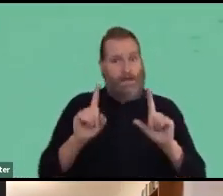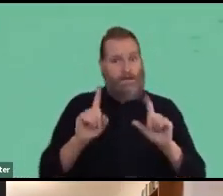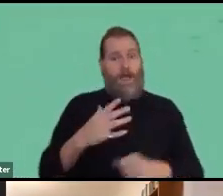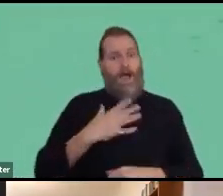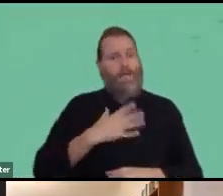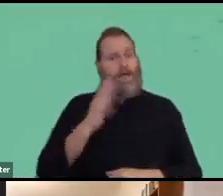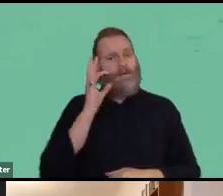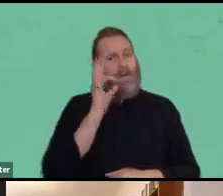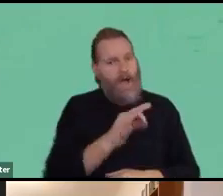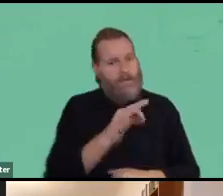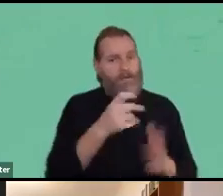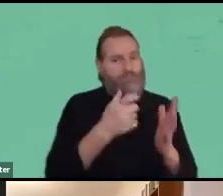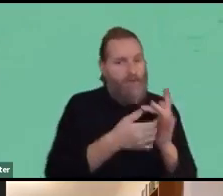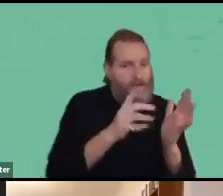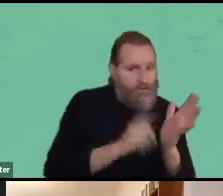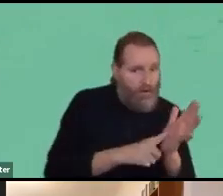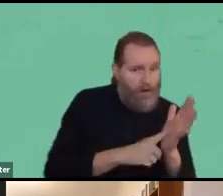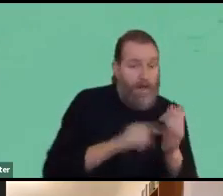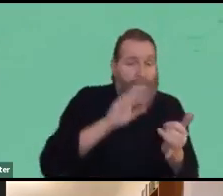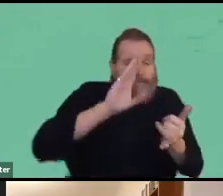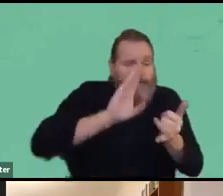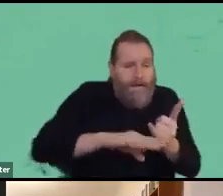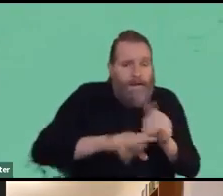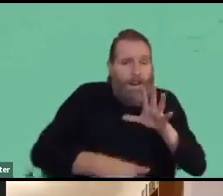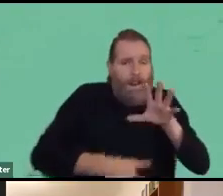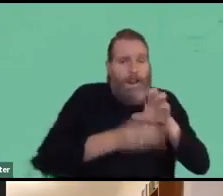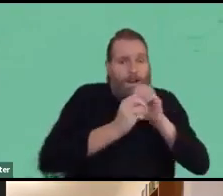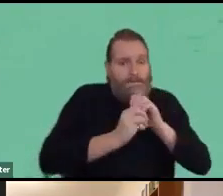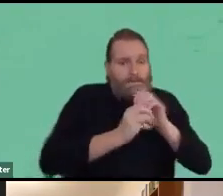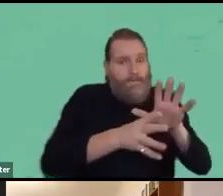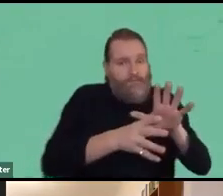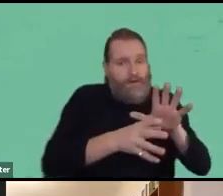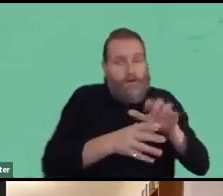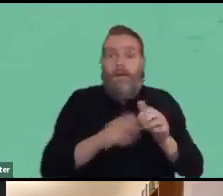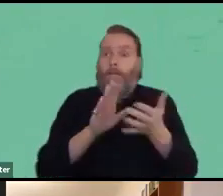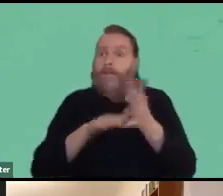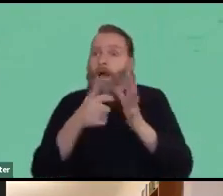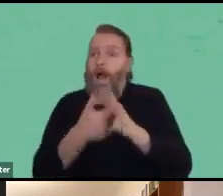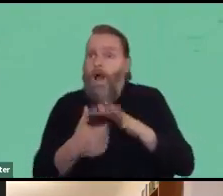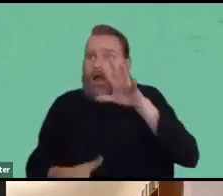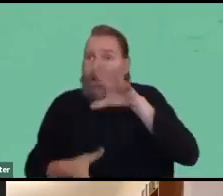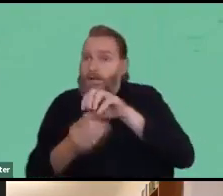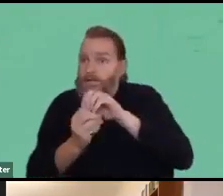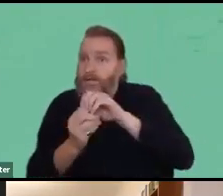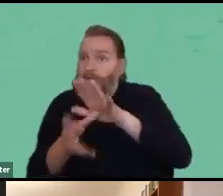then Mark if there's anything you want to say in closing um but as a way of summing up really